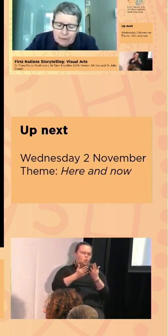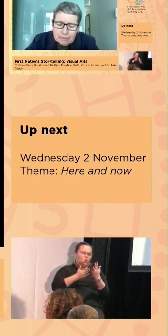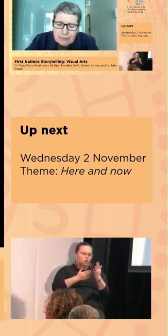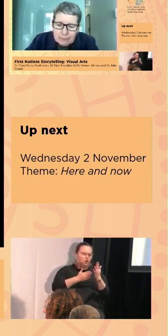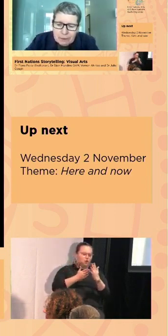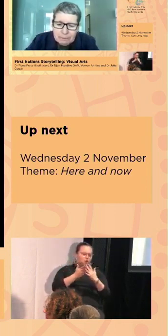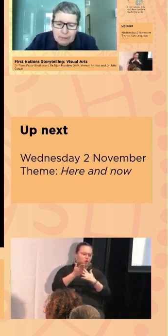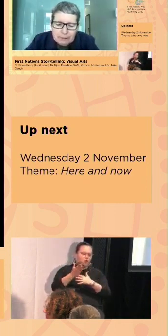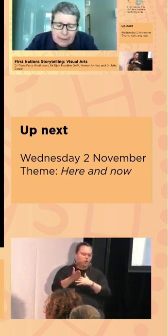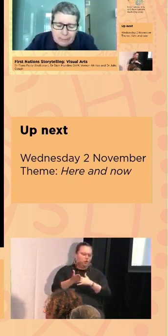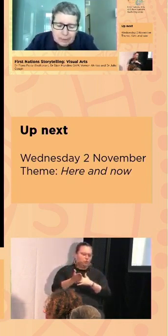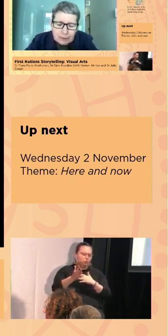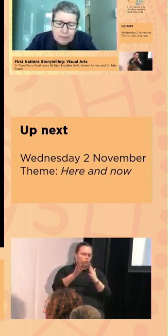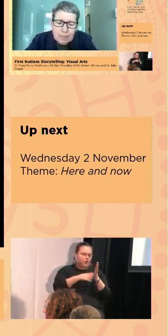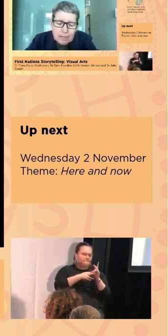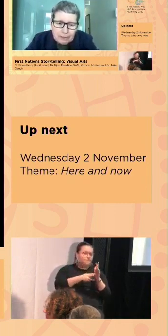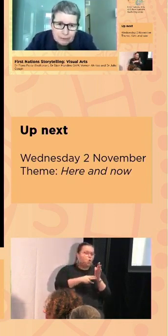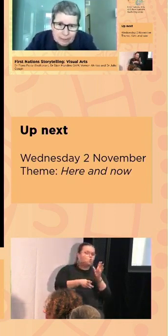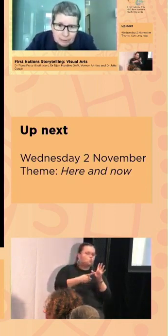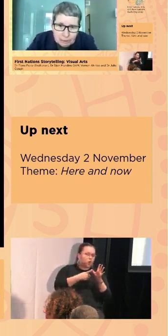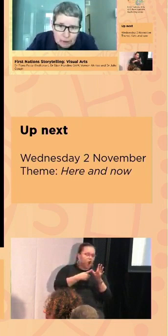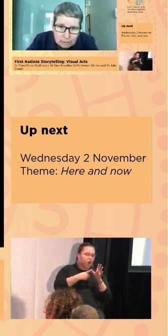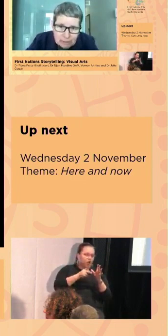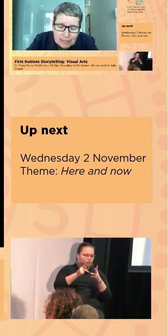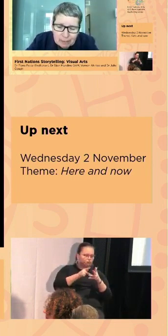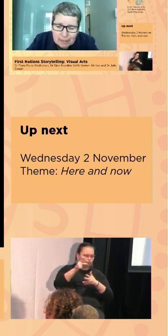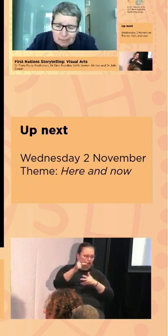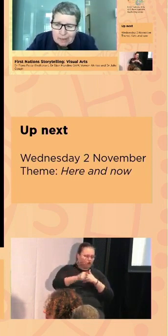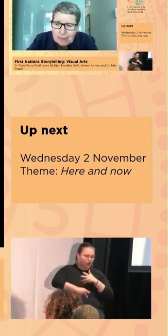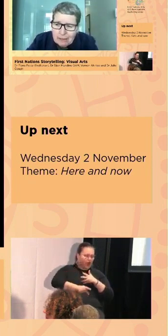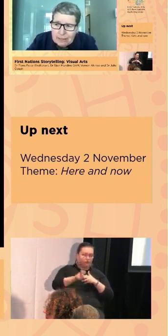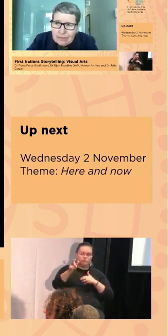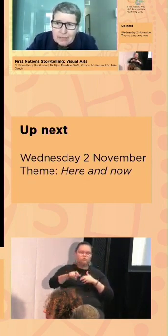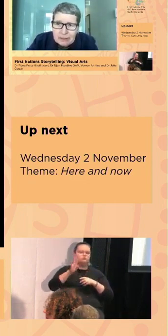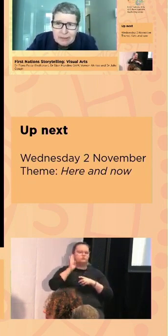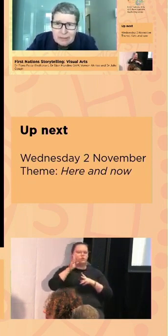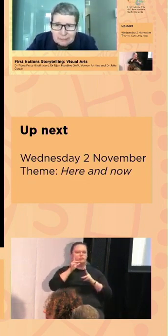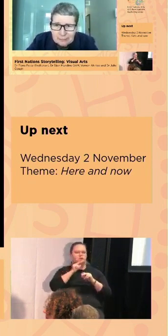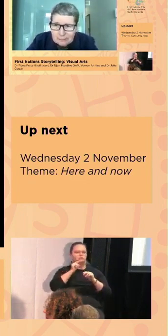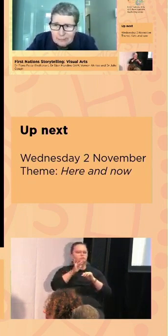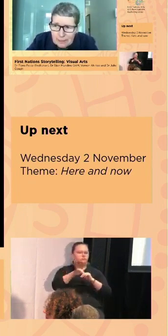until last year when I was able to find support.